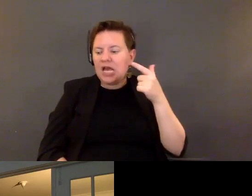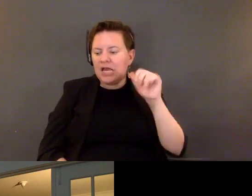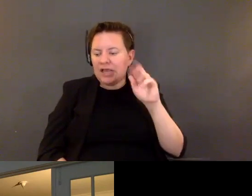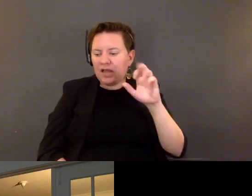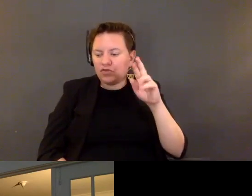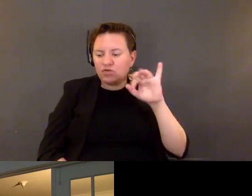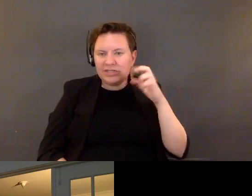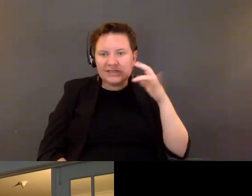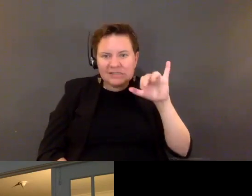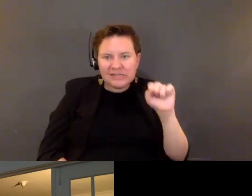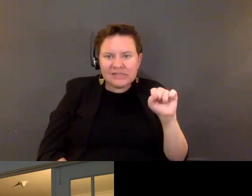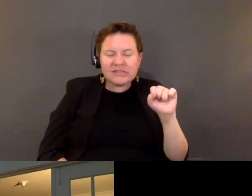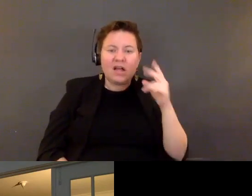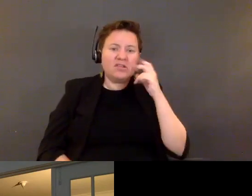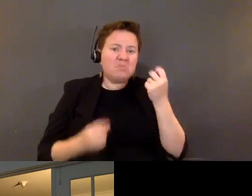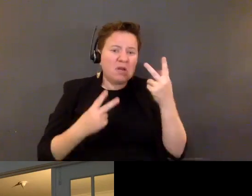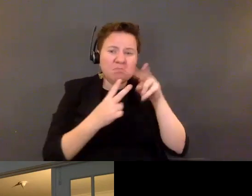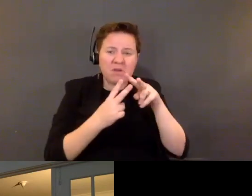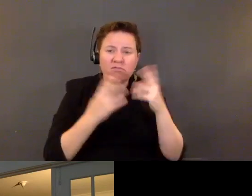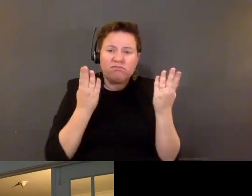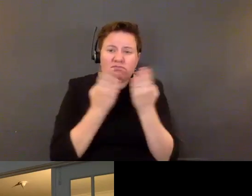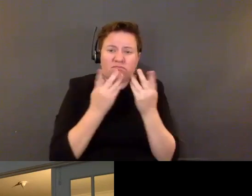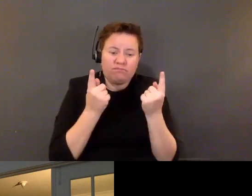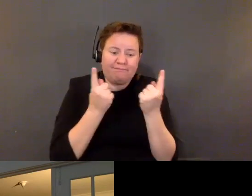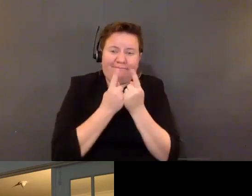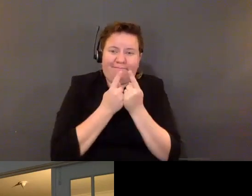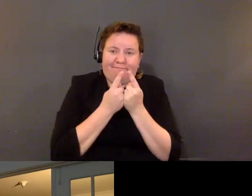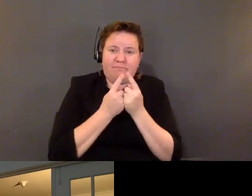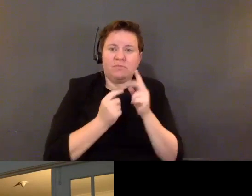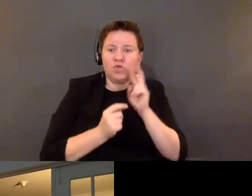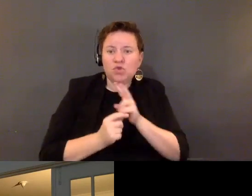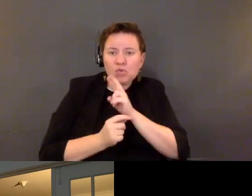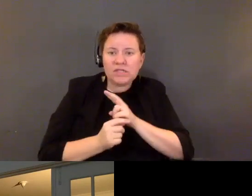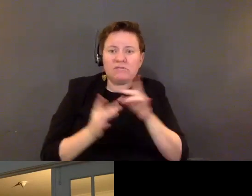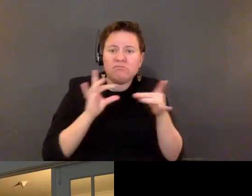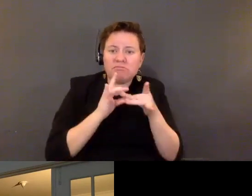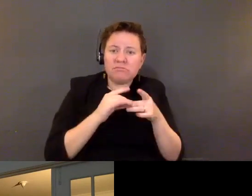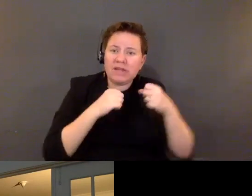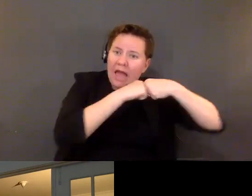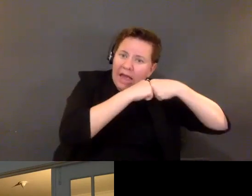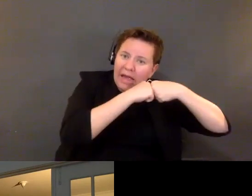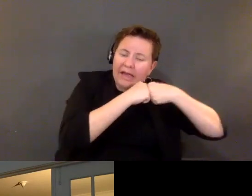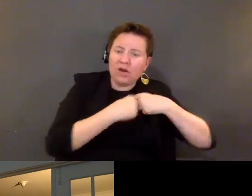i saw multiple pairs of conjoined twins merged at the head or the heart or the spine all